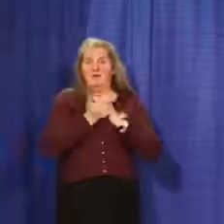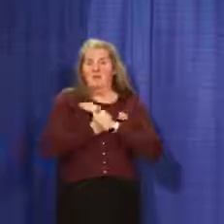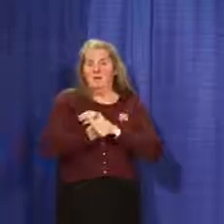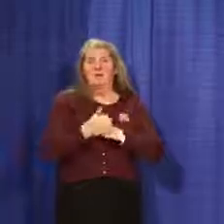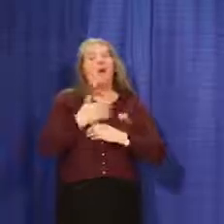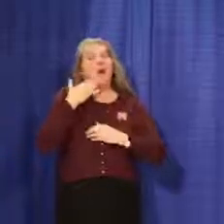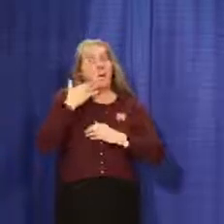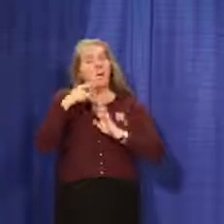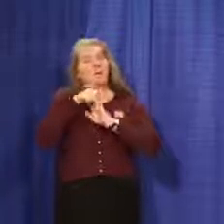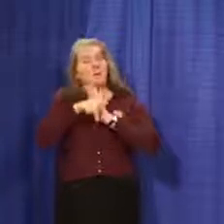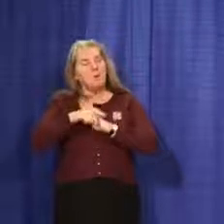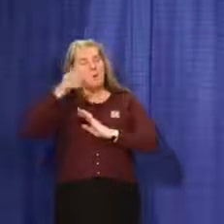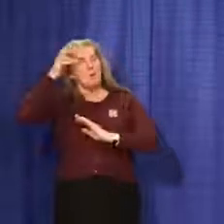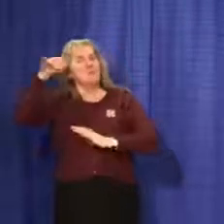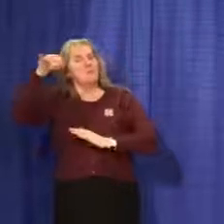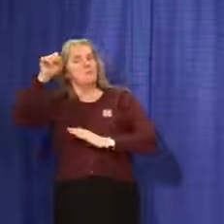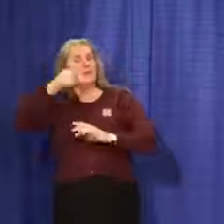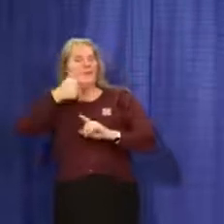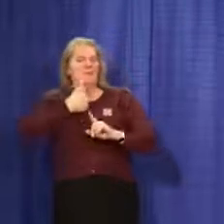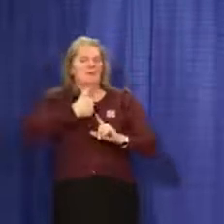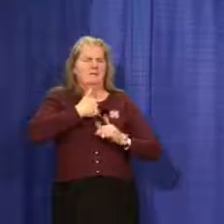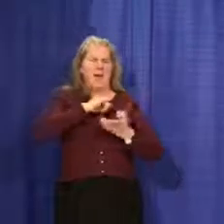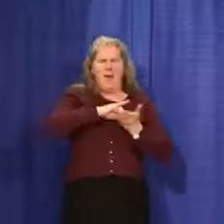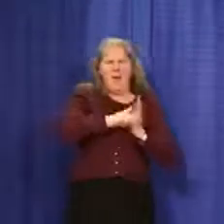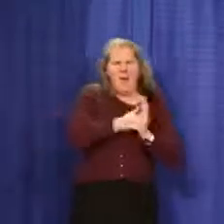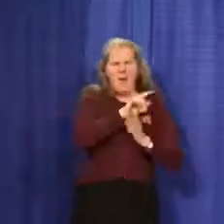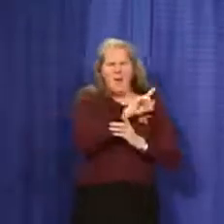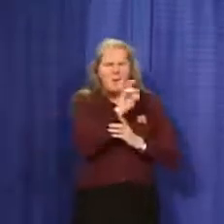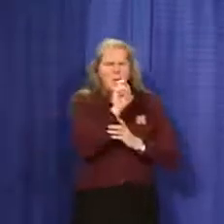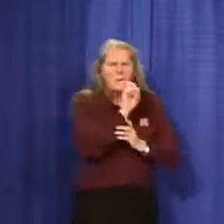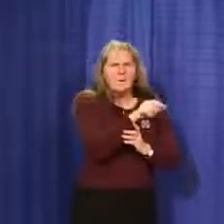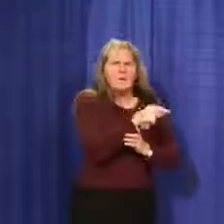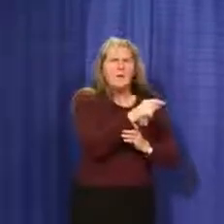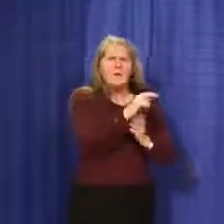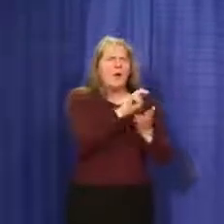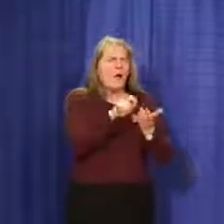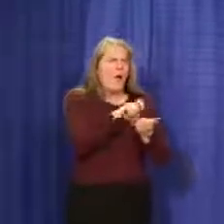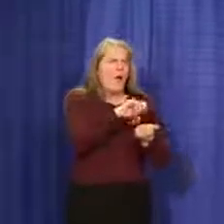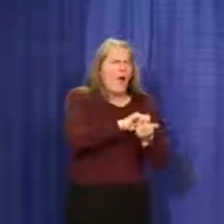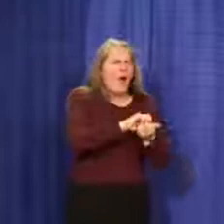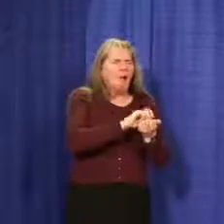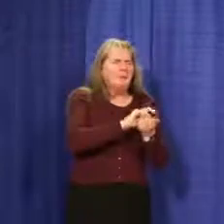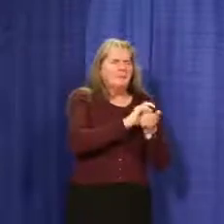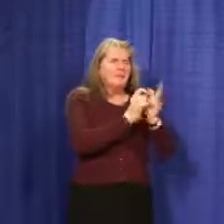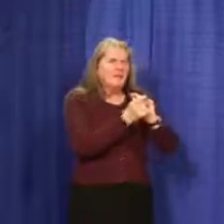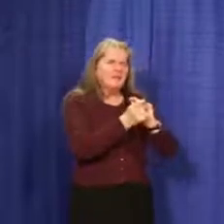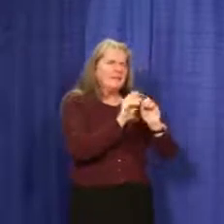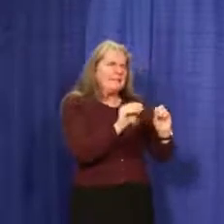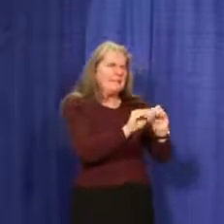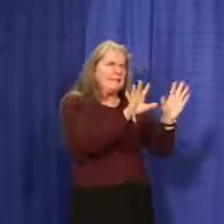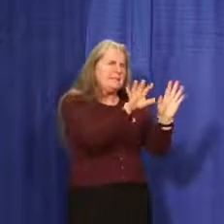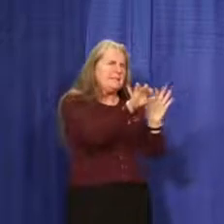I am not trained to do contact tracing. I know the principles but when it comes back to how you ask a question, how you rephrase a